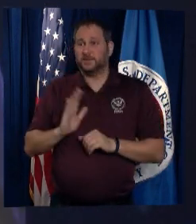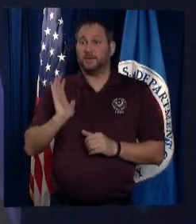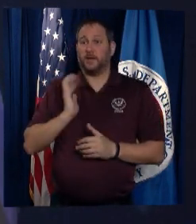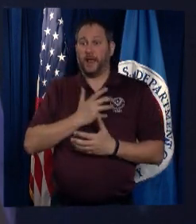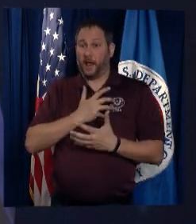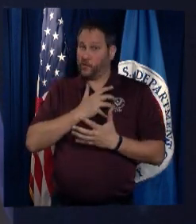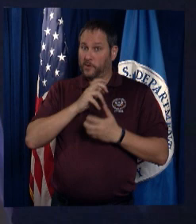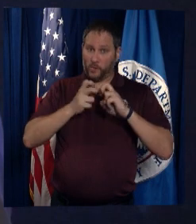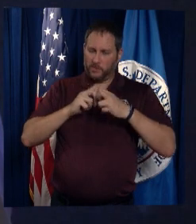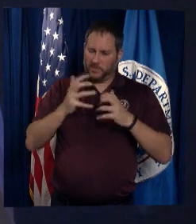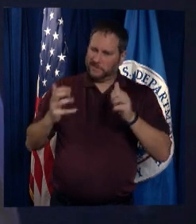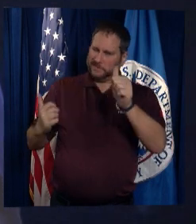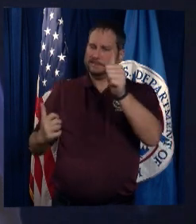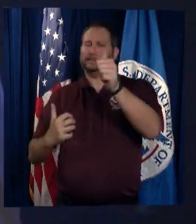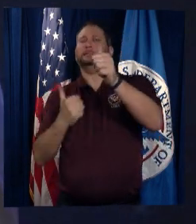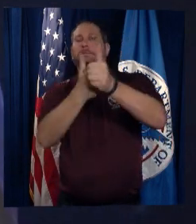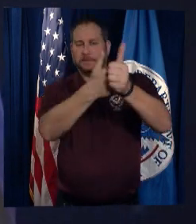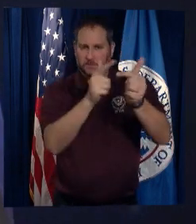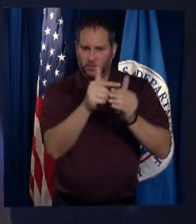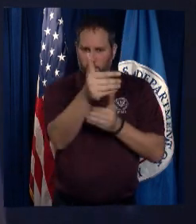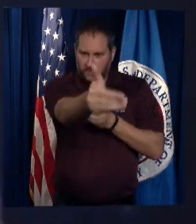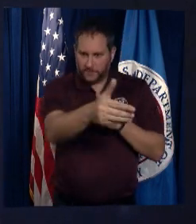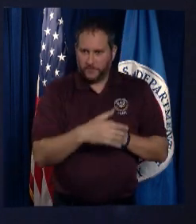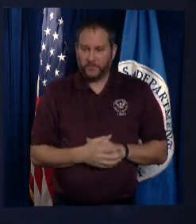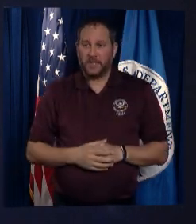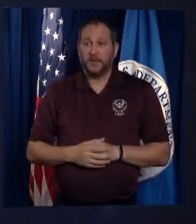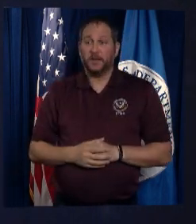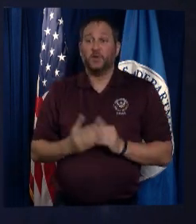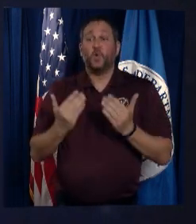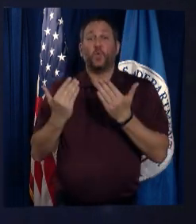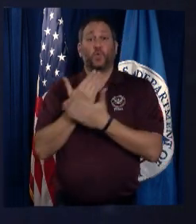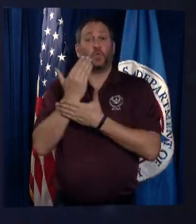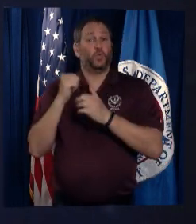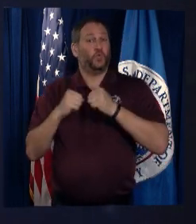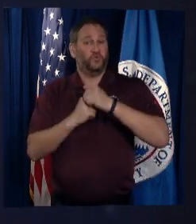that all communities are polycentric collections of stewardships.